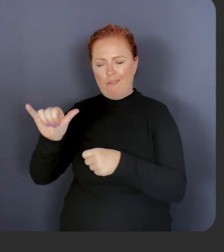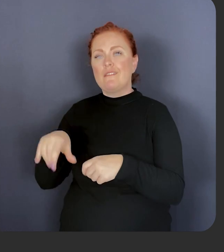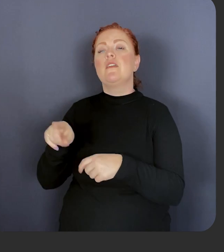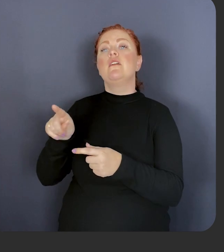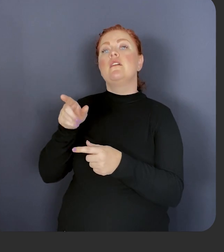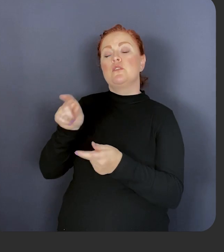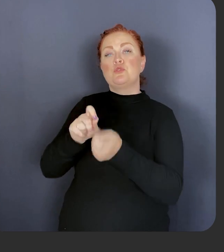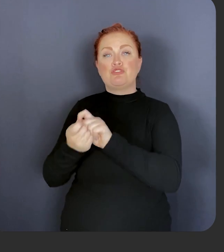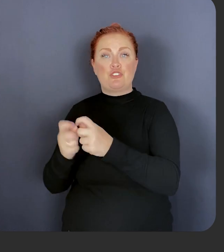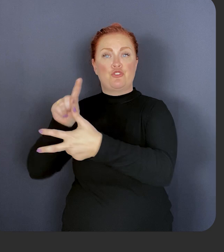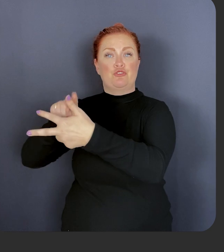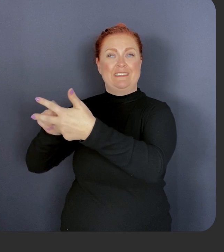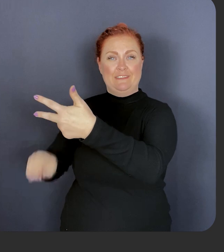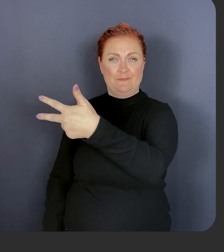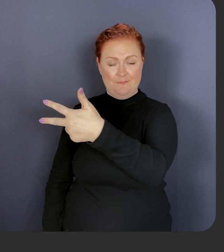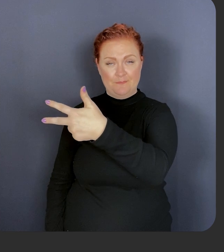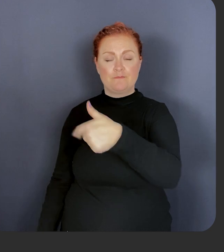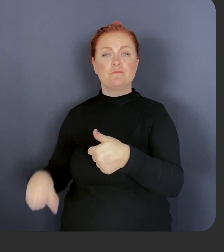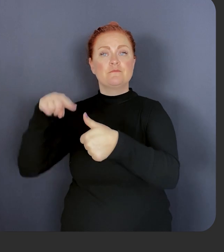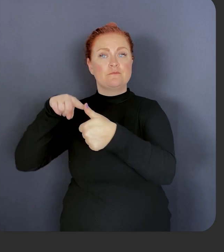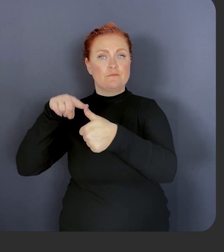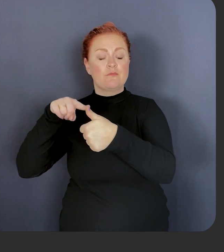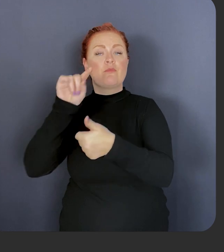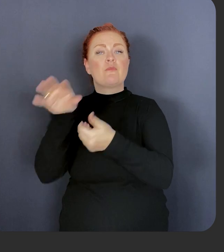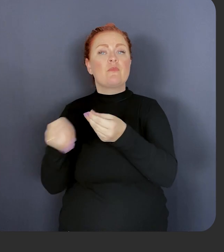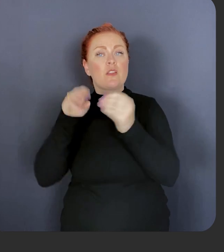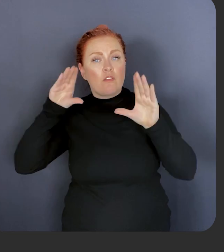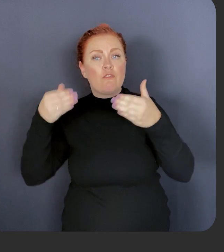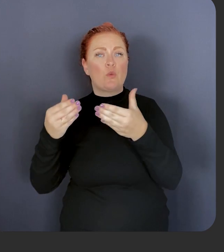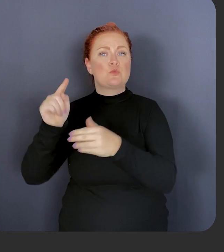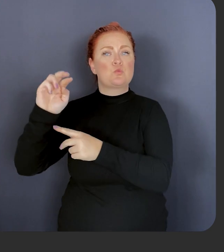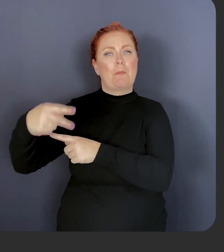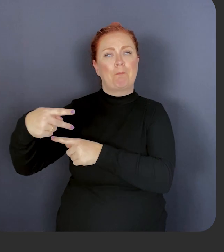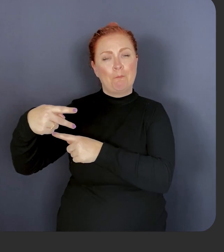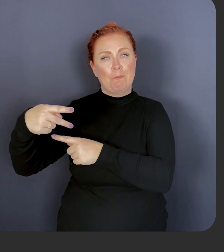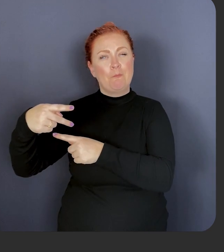and we changed three things there. We added the focus trap to control